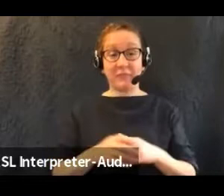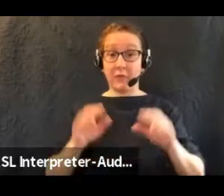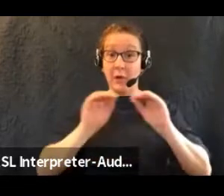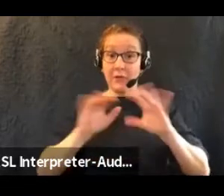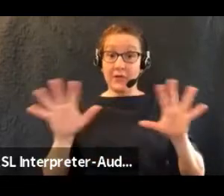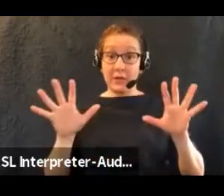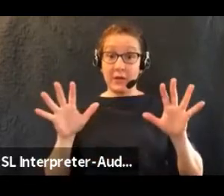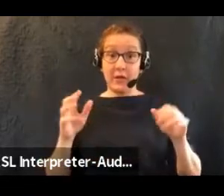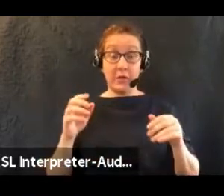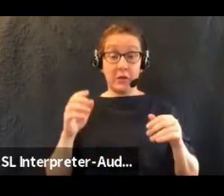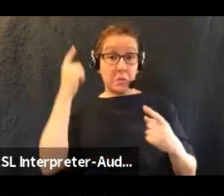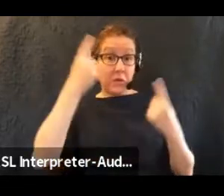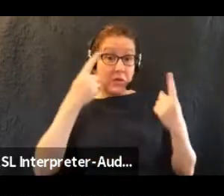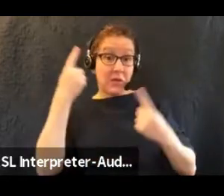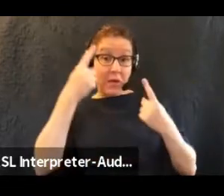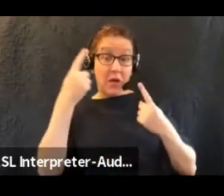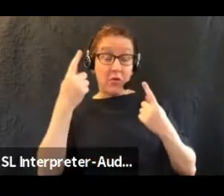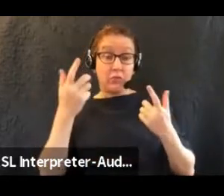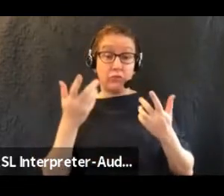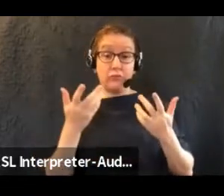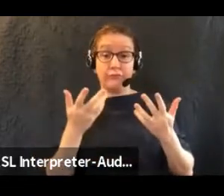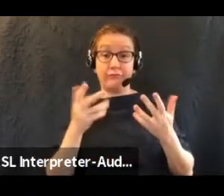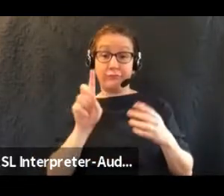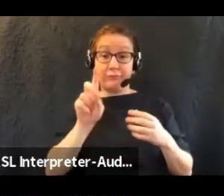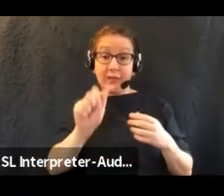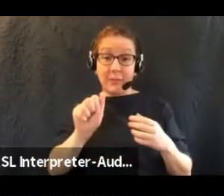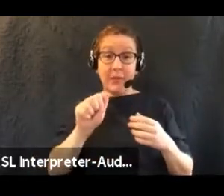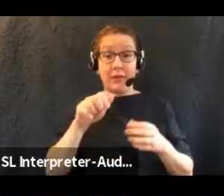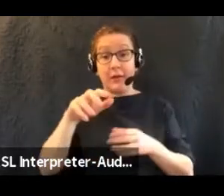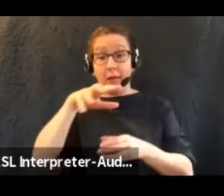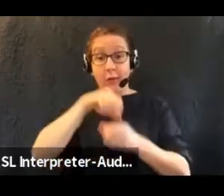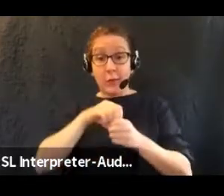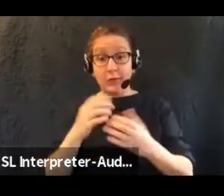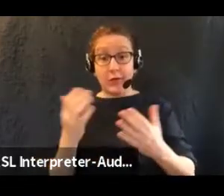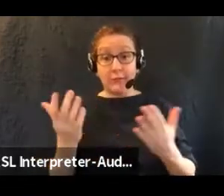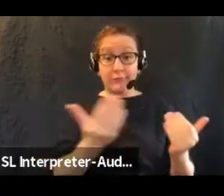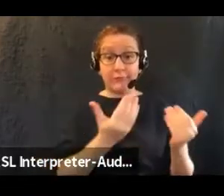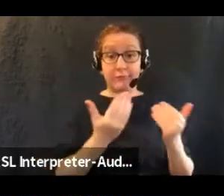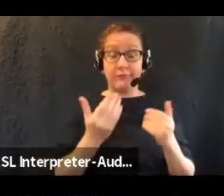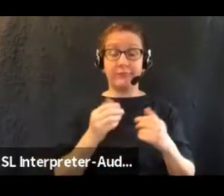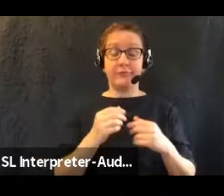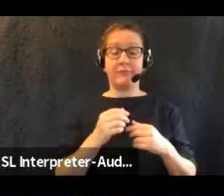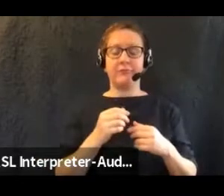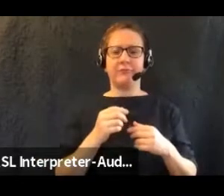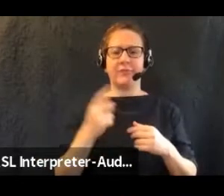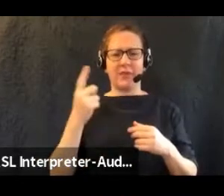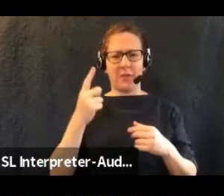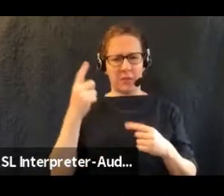When we think about disability and inclusion something we thought about when the Clearinghouse